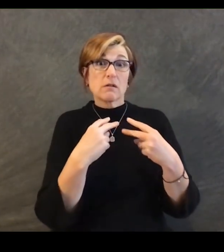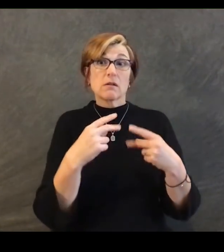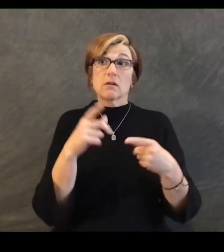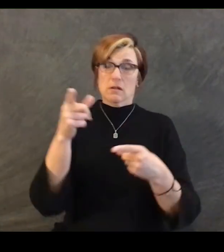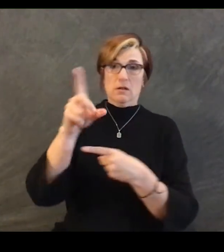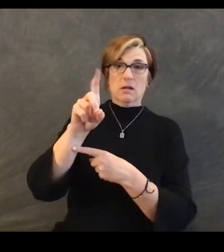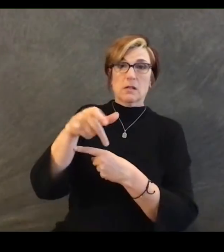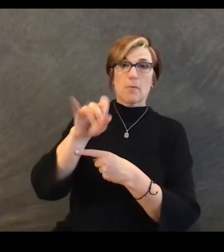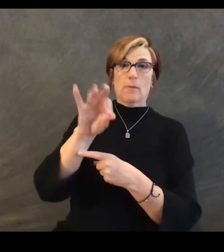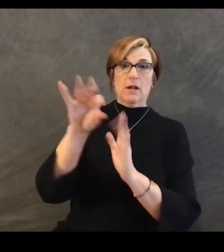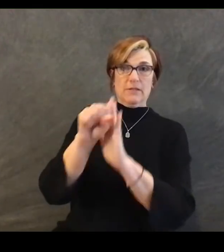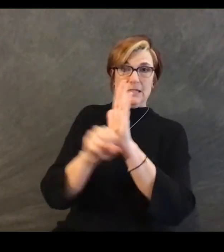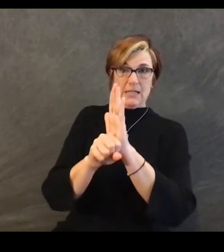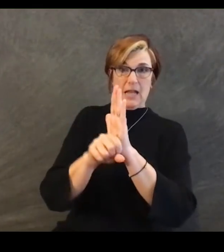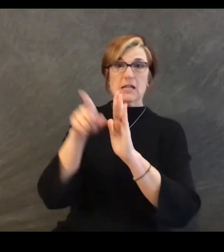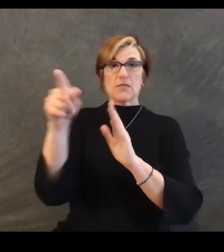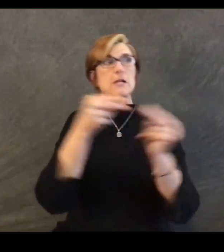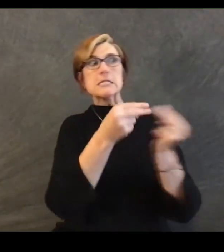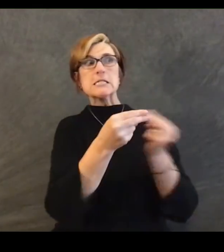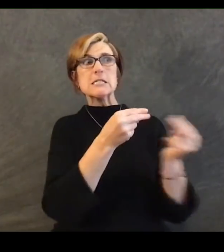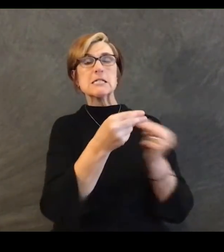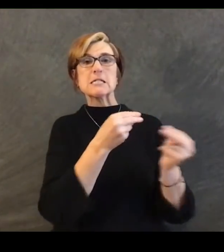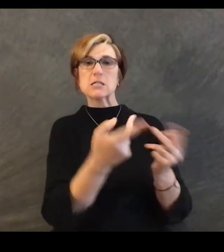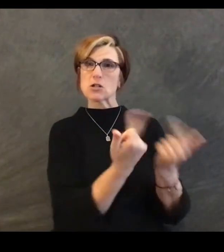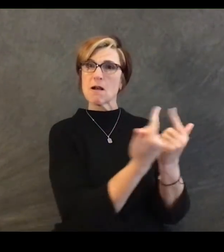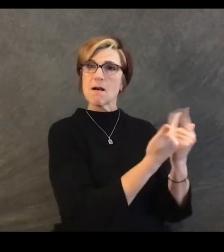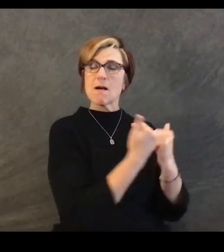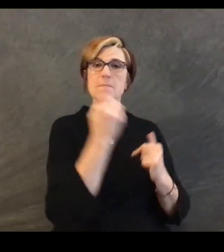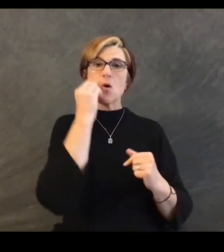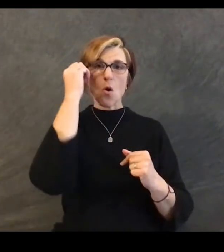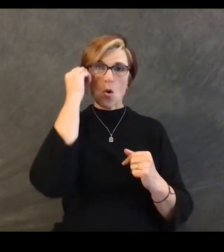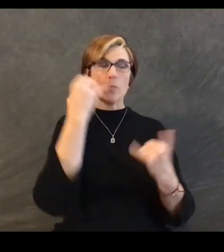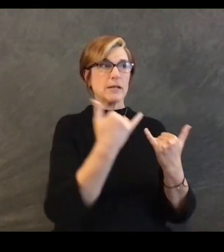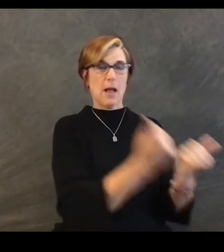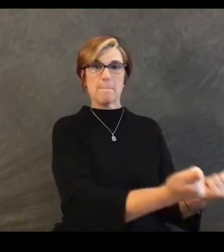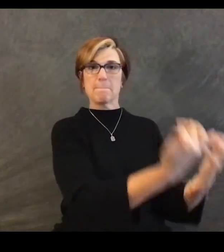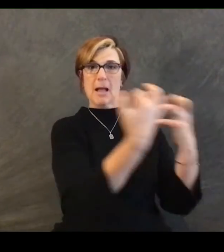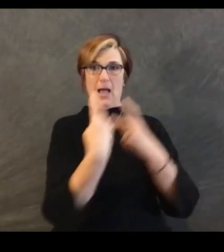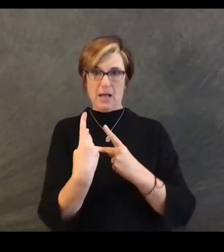well as their counterparts at DHS and HHS who have played such an important